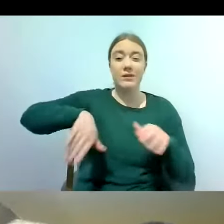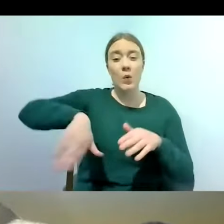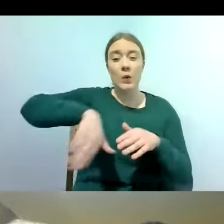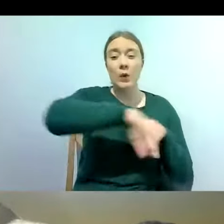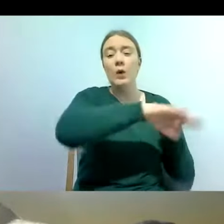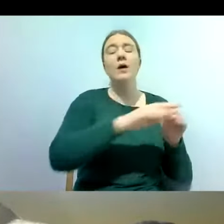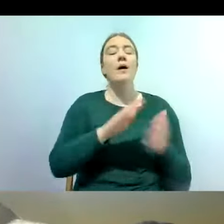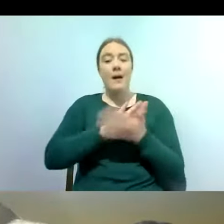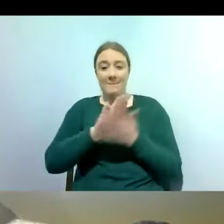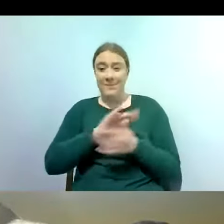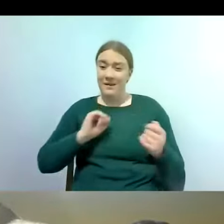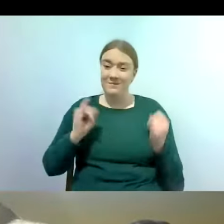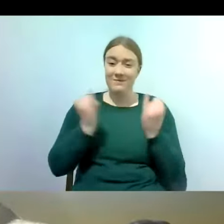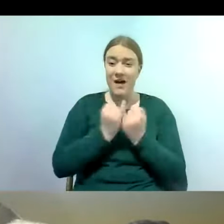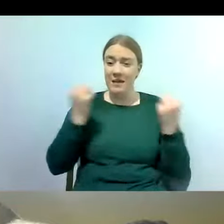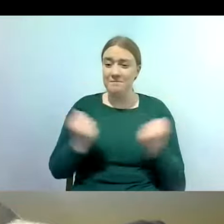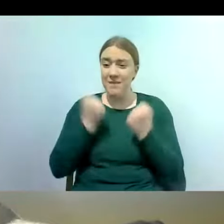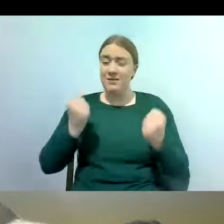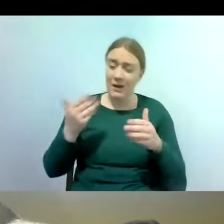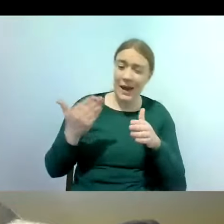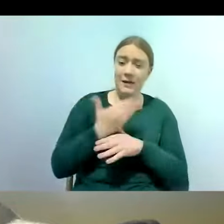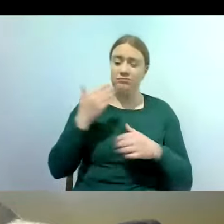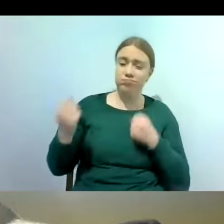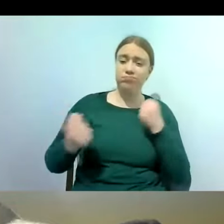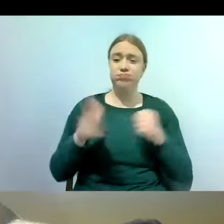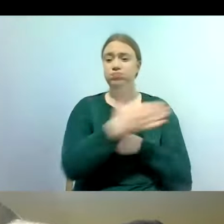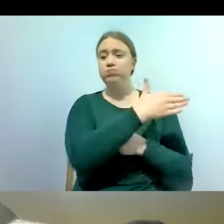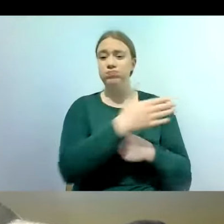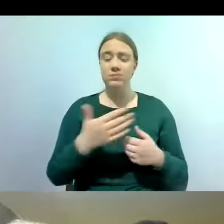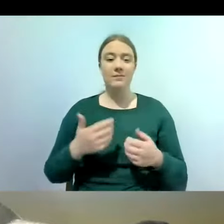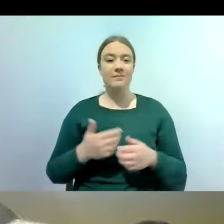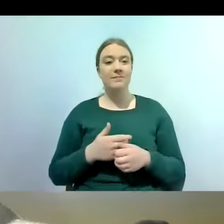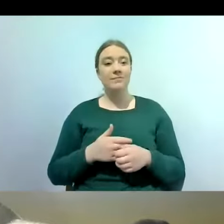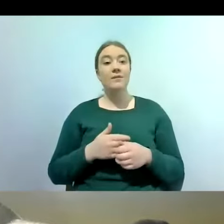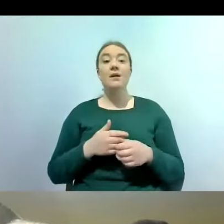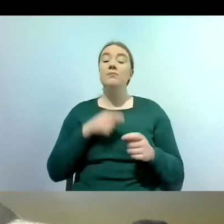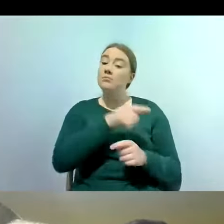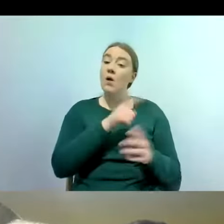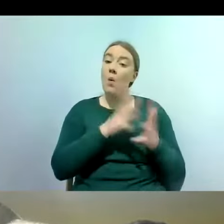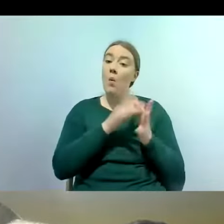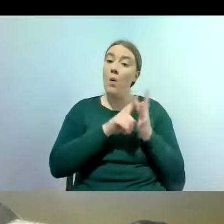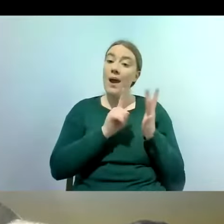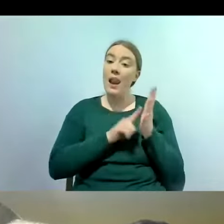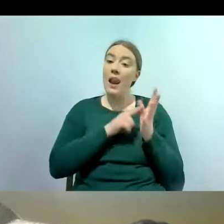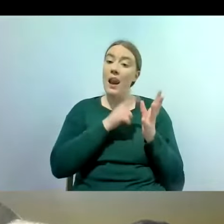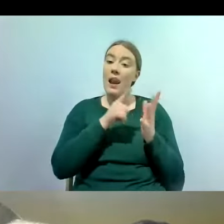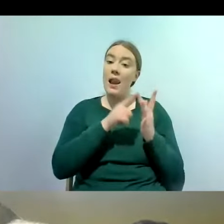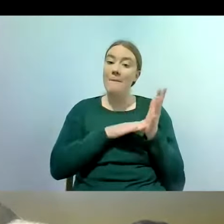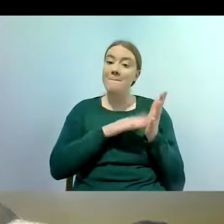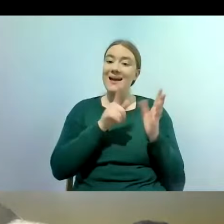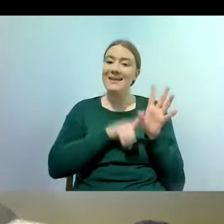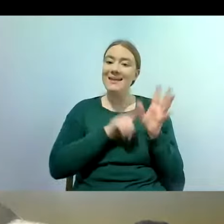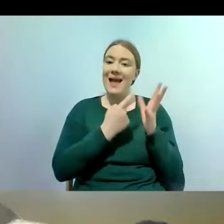by violent muscular action and william yarrow was describing um shad spawning on the river